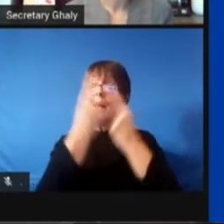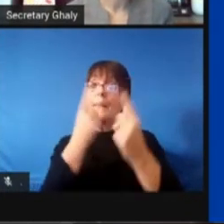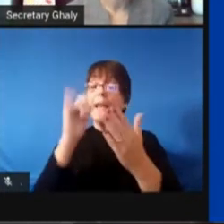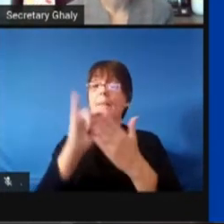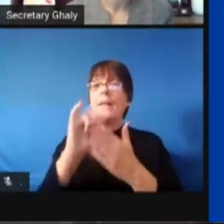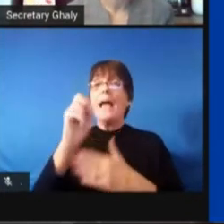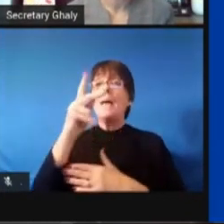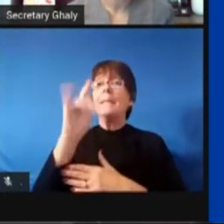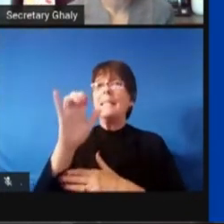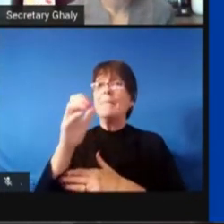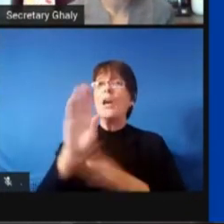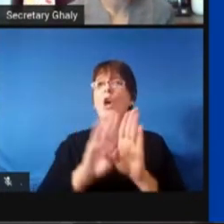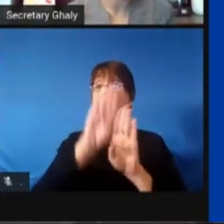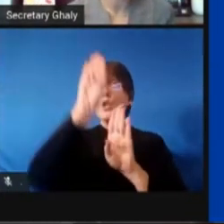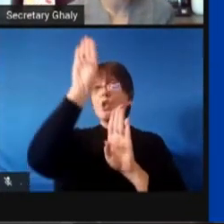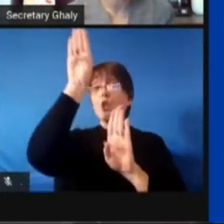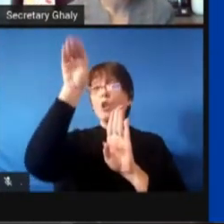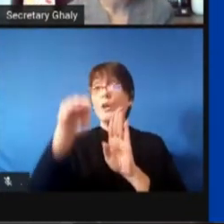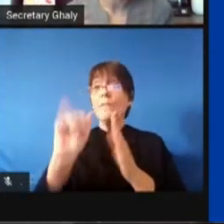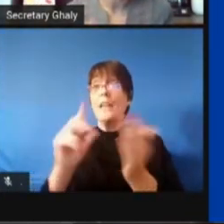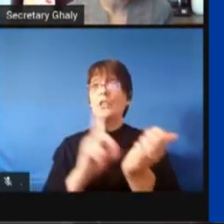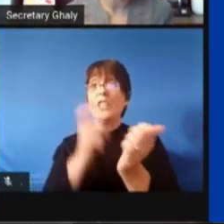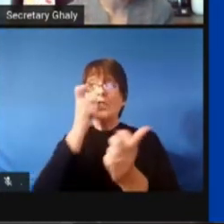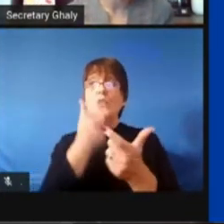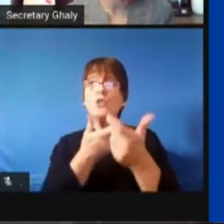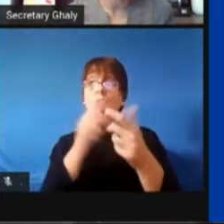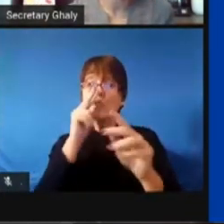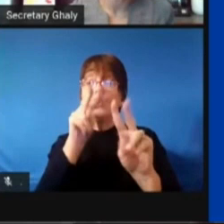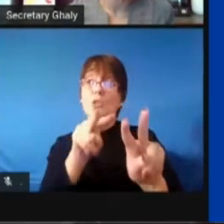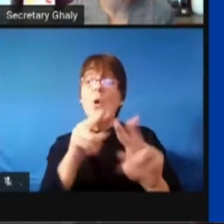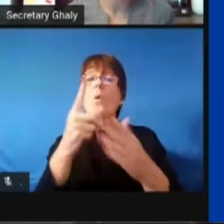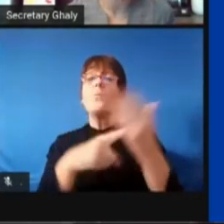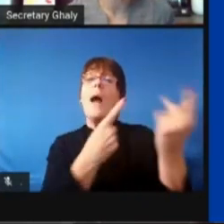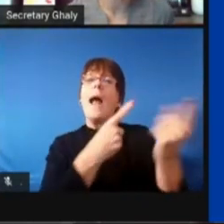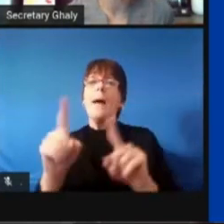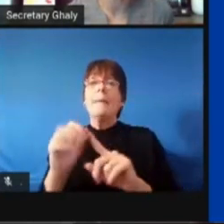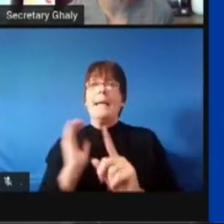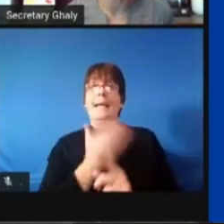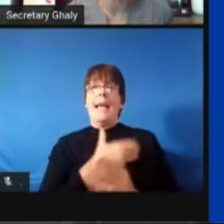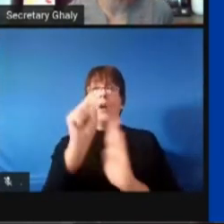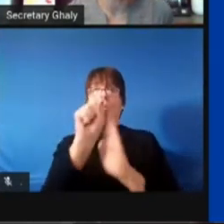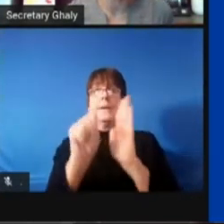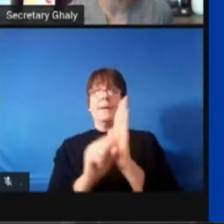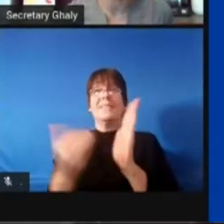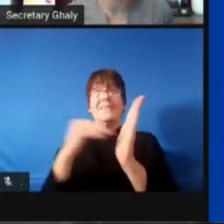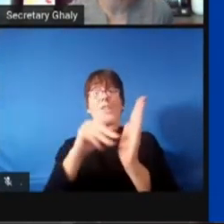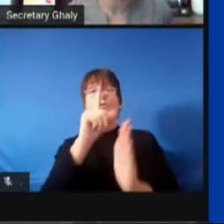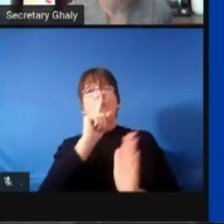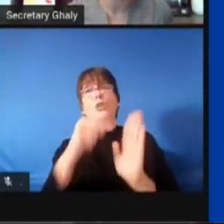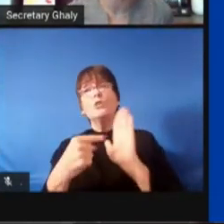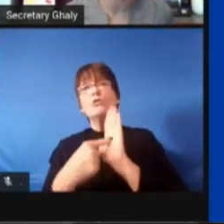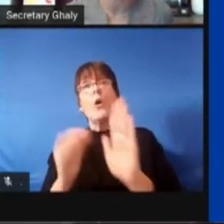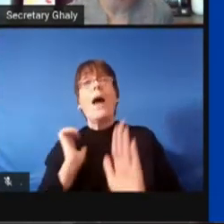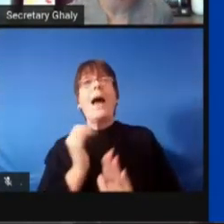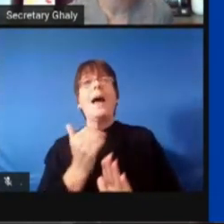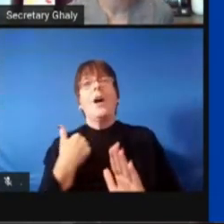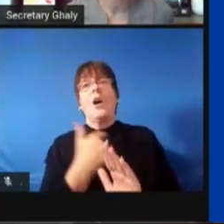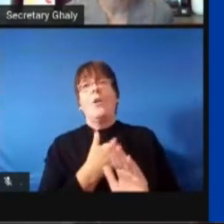TEST POSITIVITY. WHAT WE WANT TO SHOW YOU HERE IS TO THINK ABOUT THE EPIDEMIC